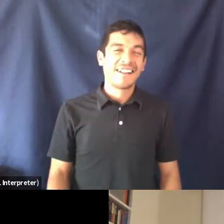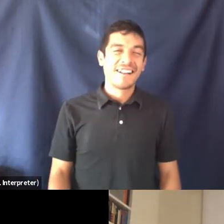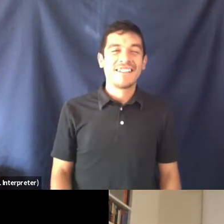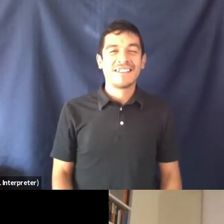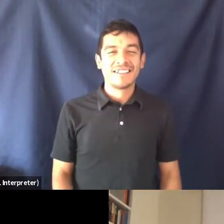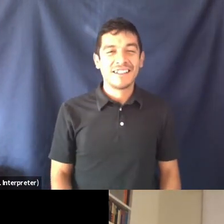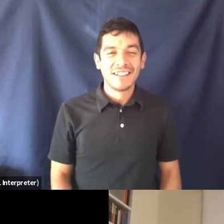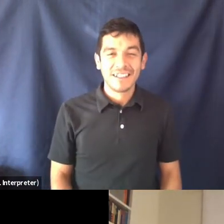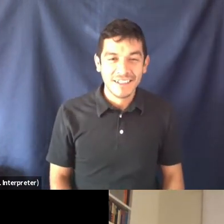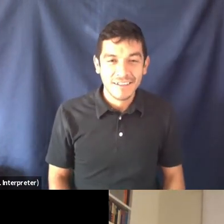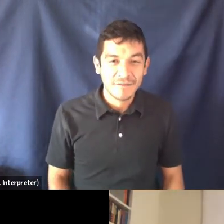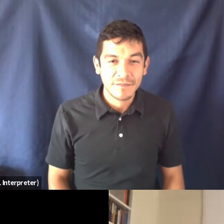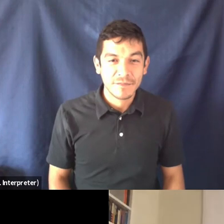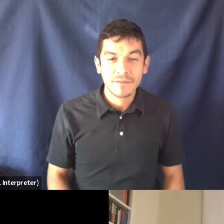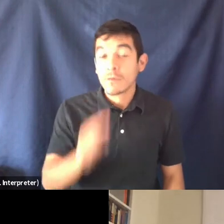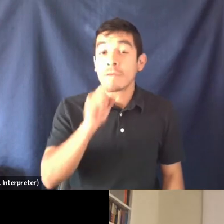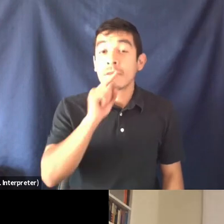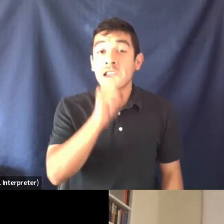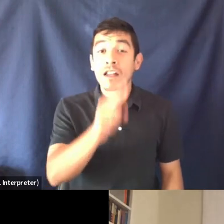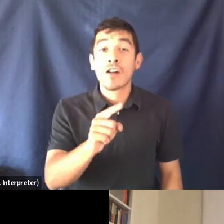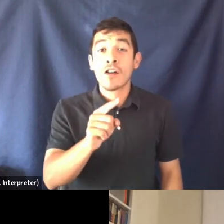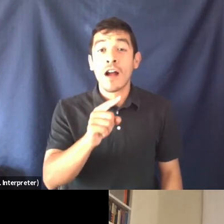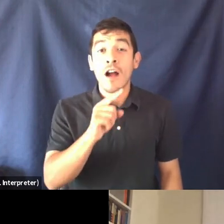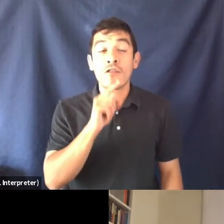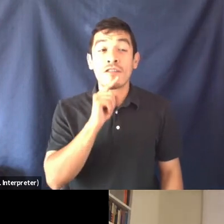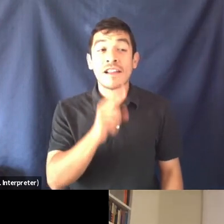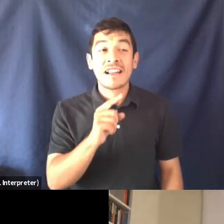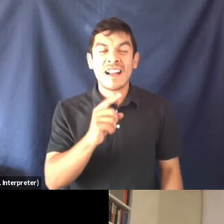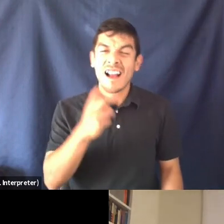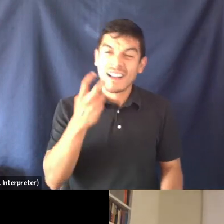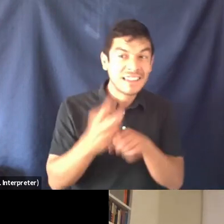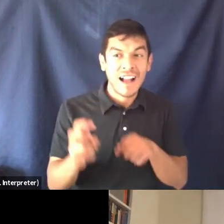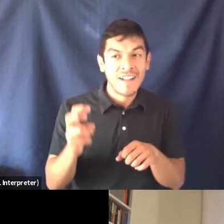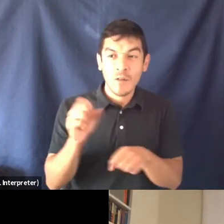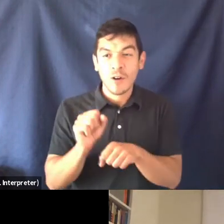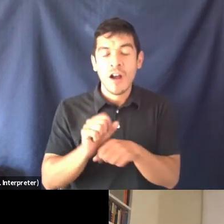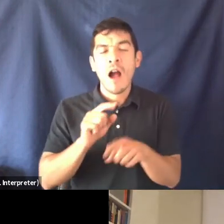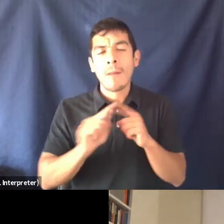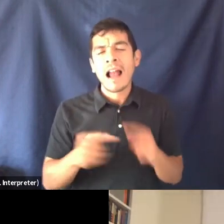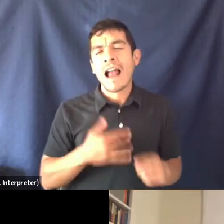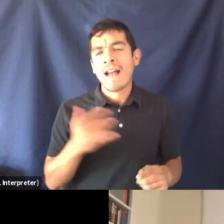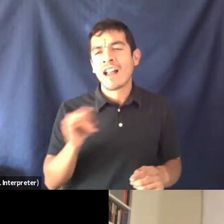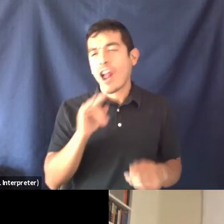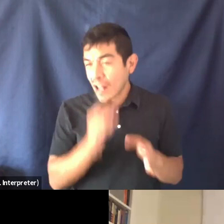It definitely was relatively back-breaking. But at the same time, like I felt like it was really important for the phone